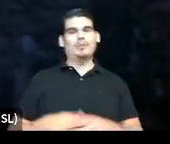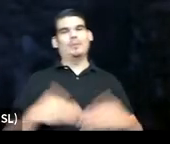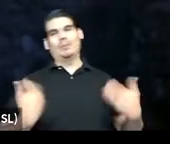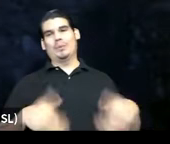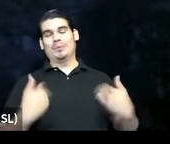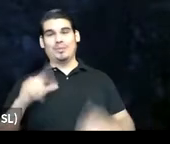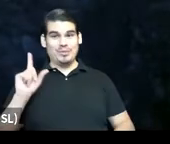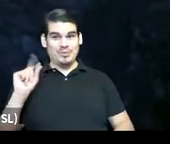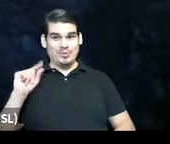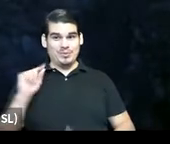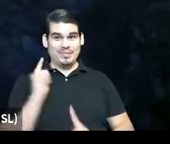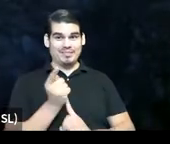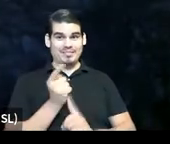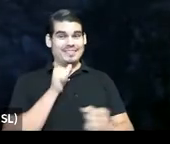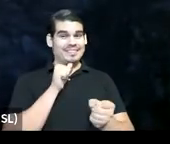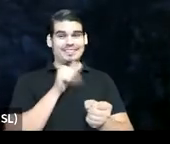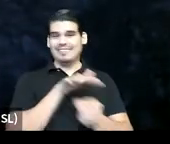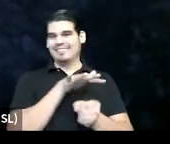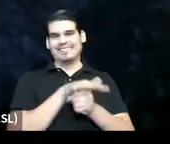The system has been in place since at least 2007